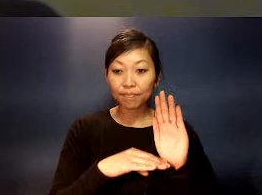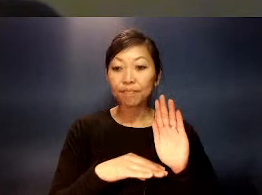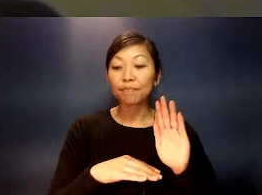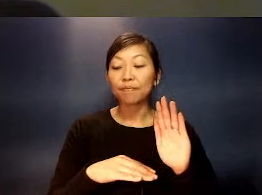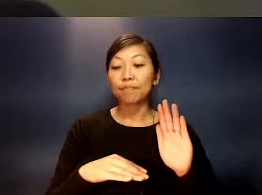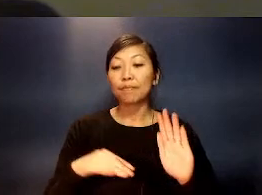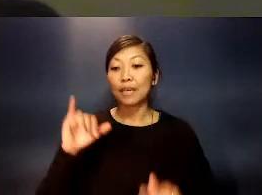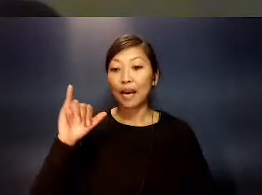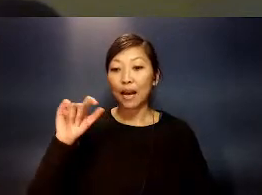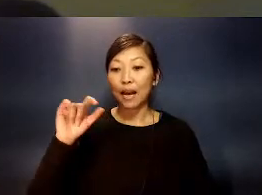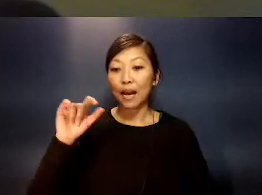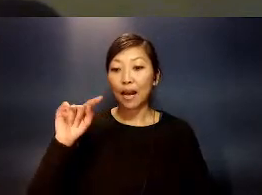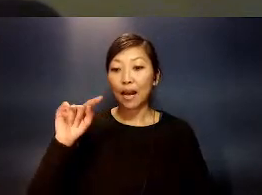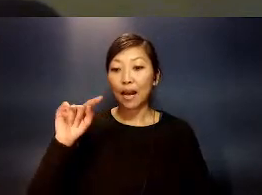BUDGETS, A CAPITAL BUDGET, AND THEN A SERIES OF